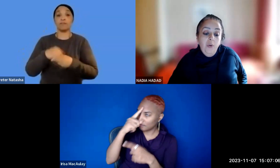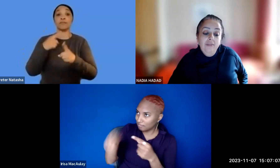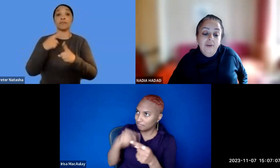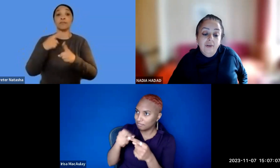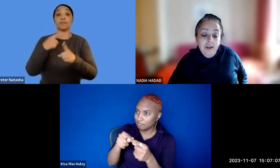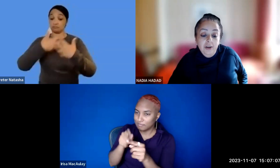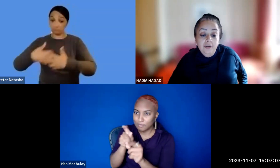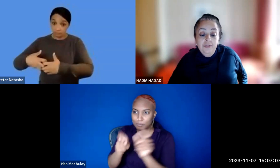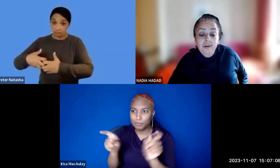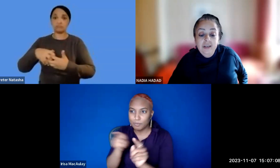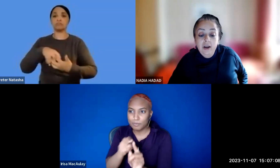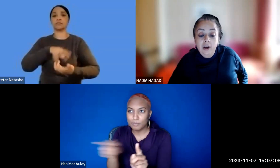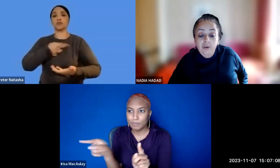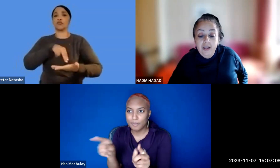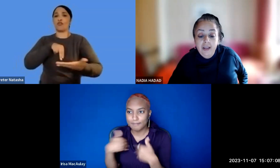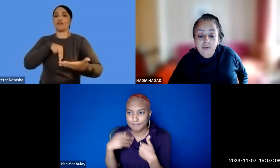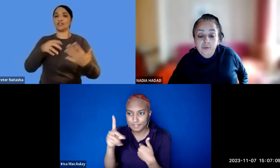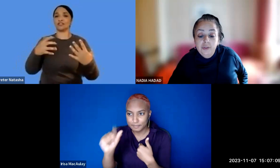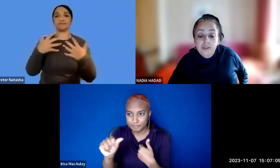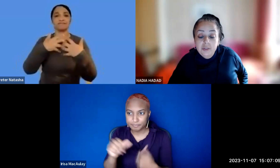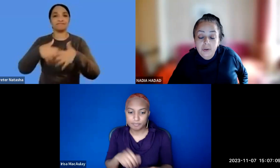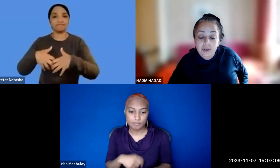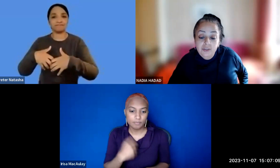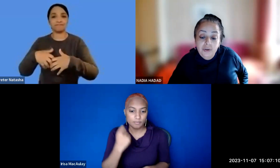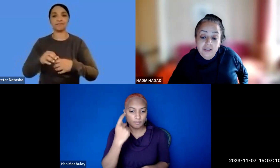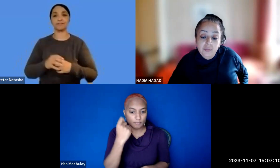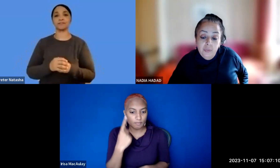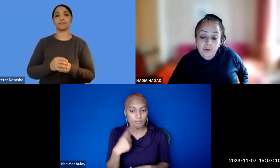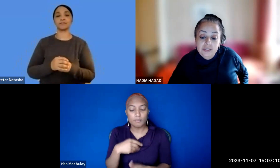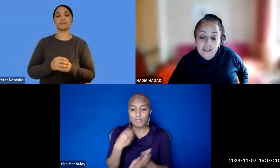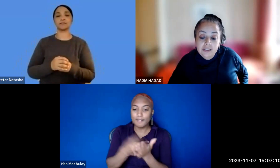However, the funding allocated to disability-related projects